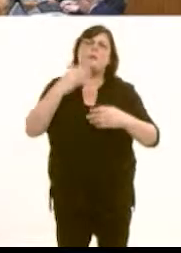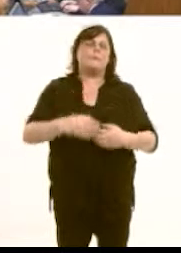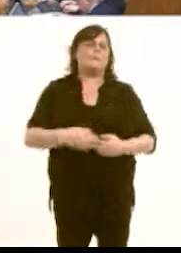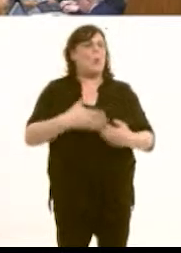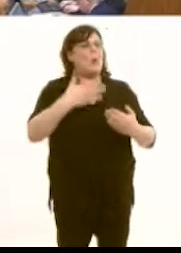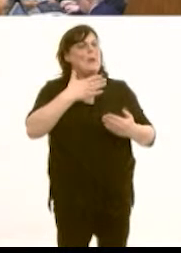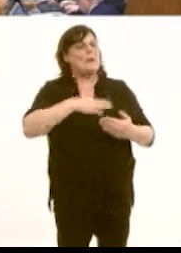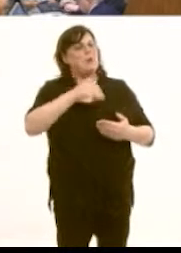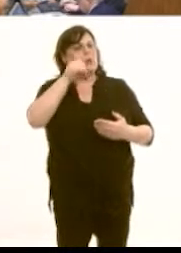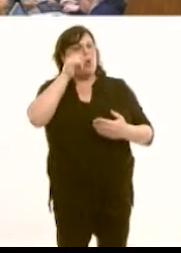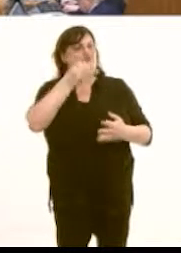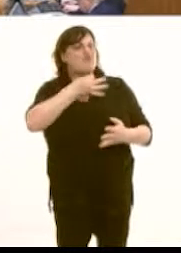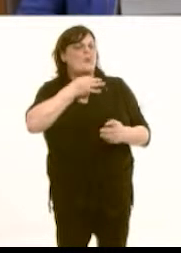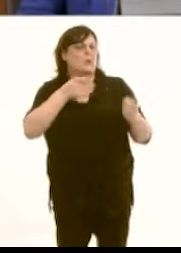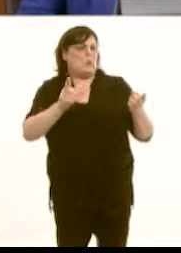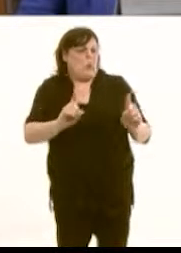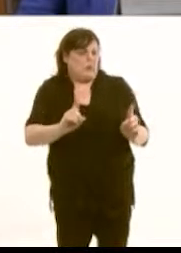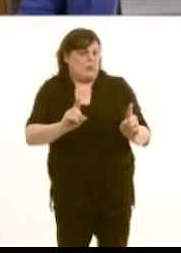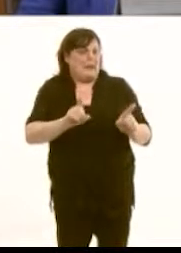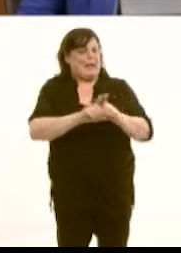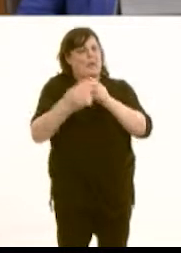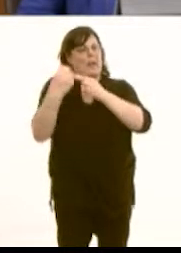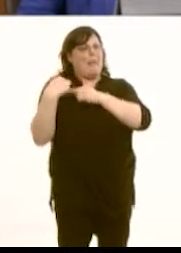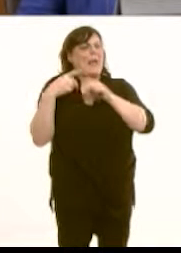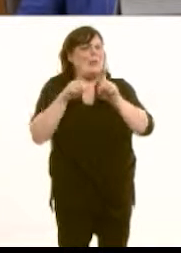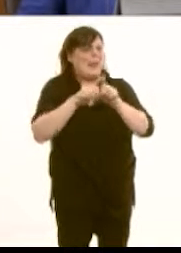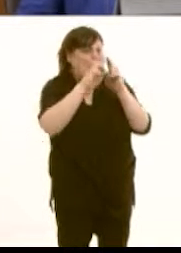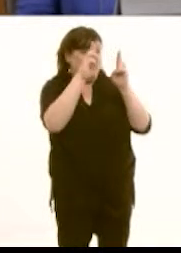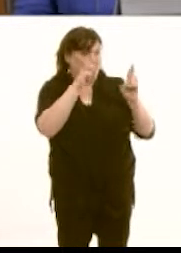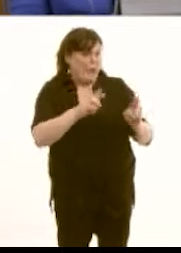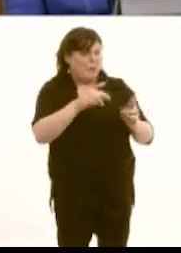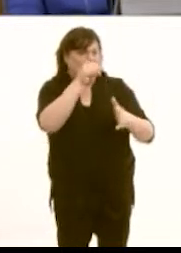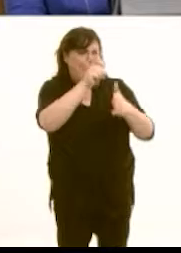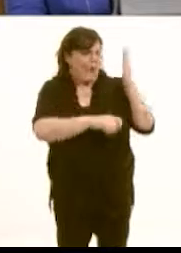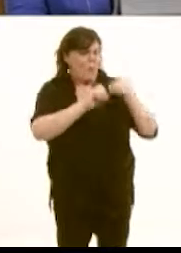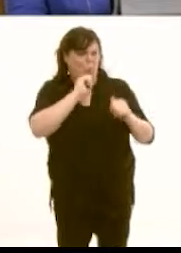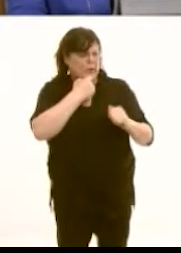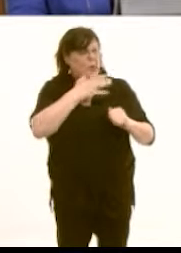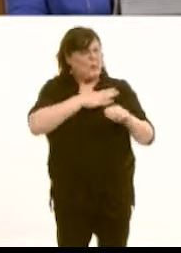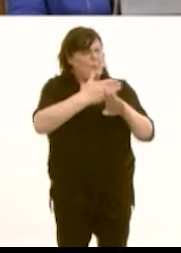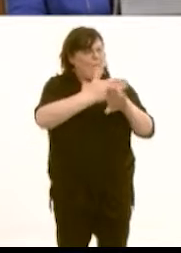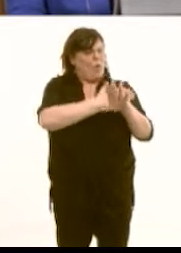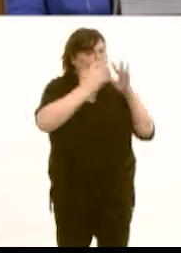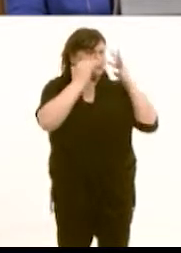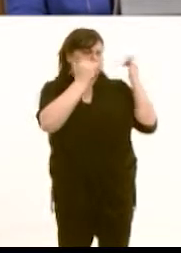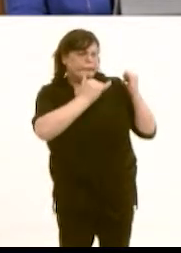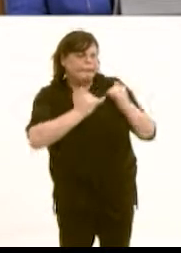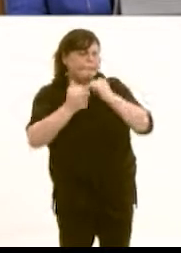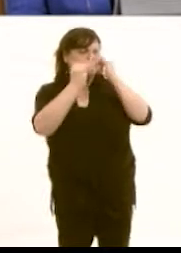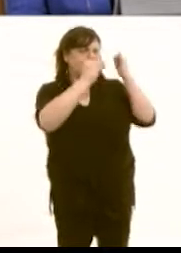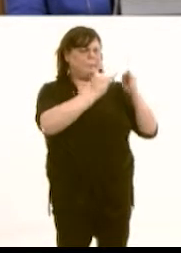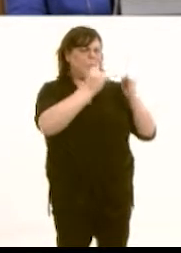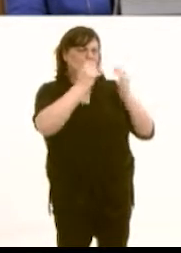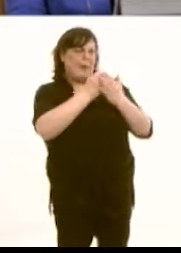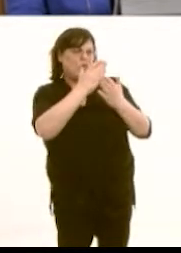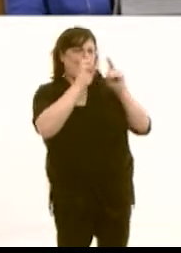We donít know what they are yet, in the same way as you wouldnít buy a house without having a structural surveyóyou would want to have some idea of what the condition of that building was.